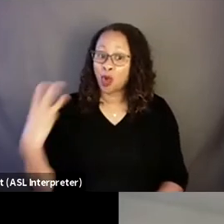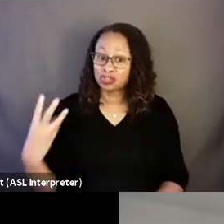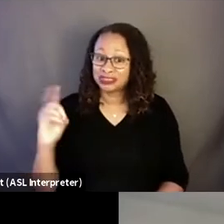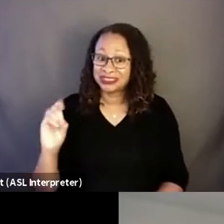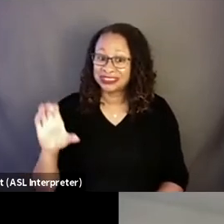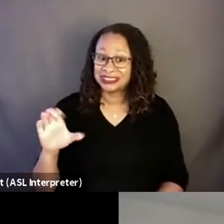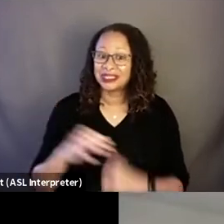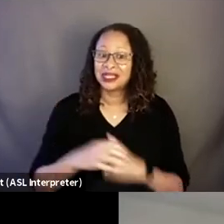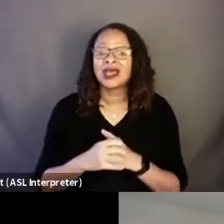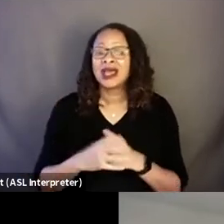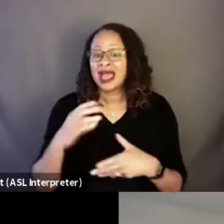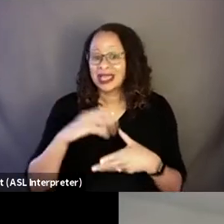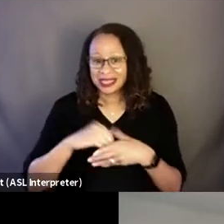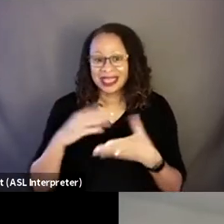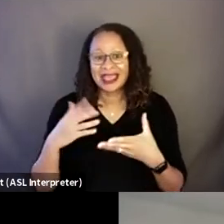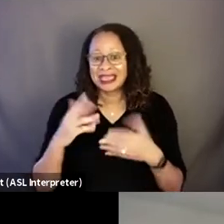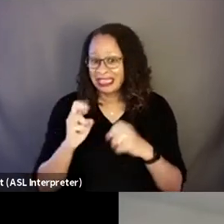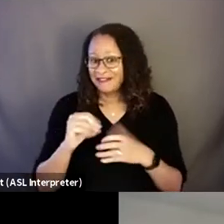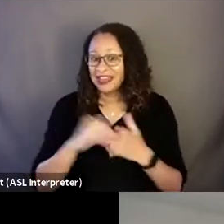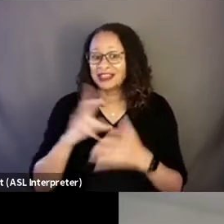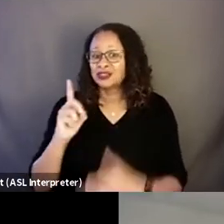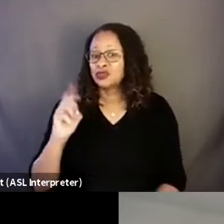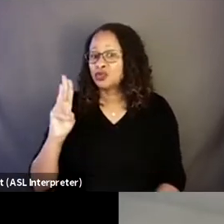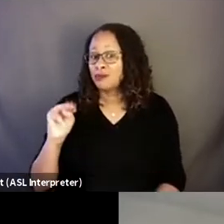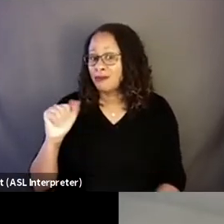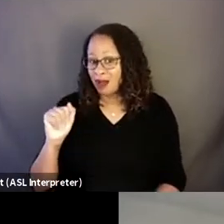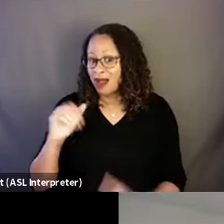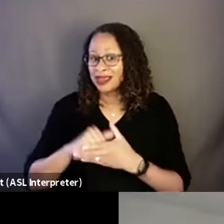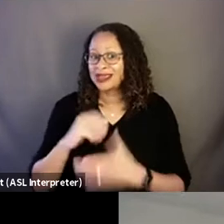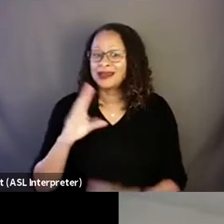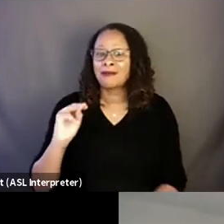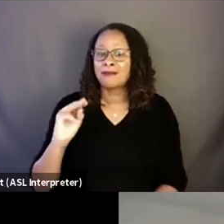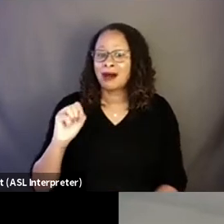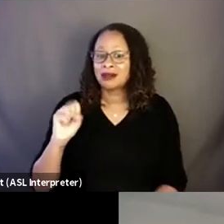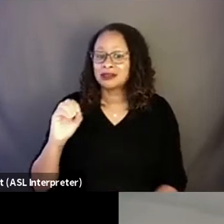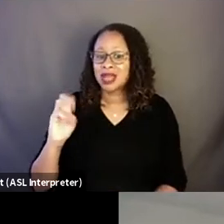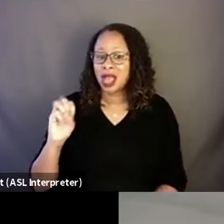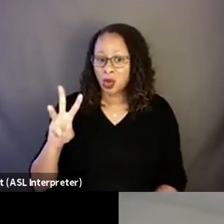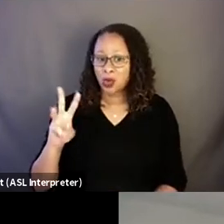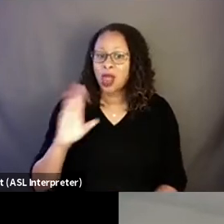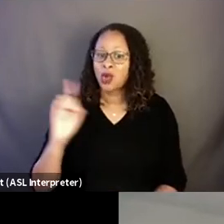And even at the Duma in Moscow, where they've been able to cultivate strong relationships